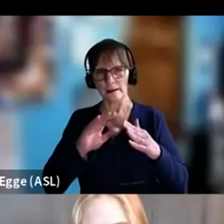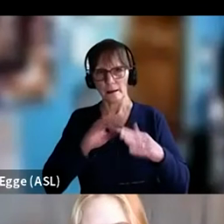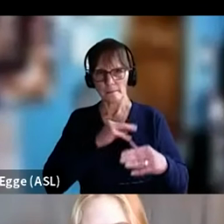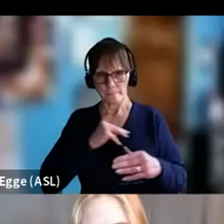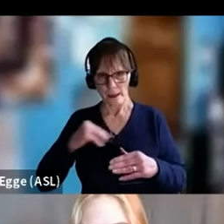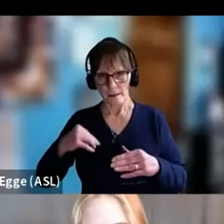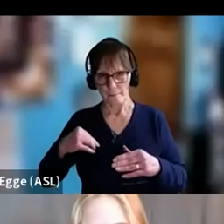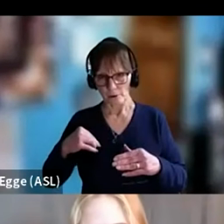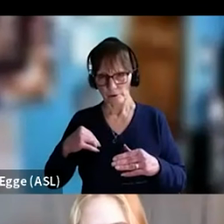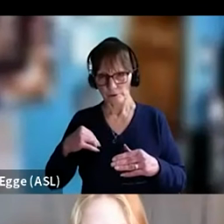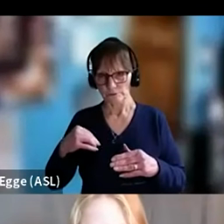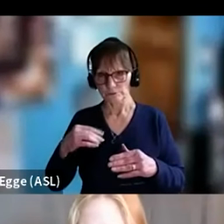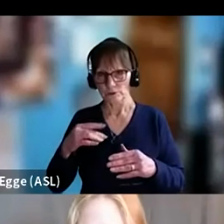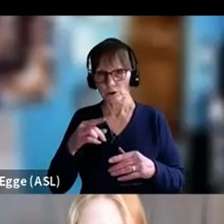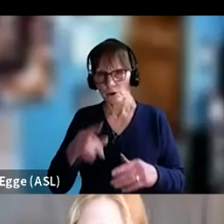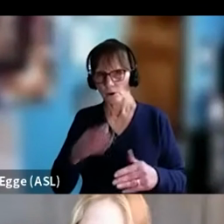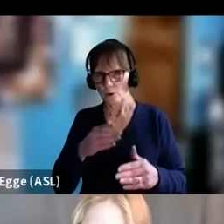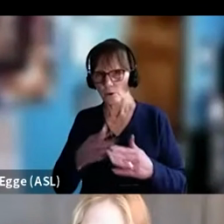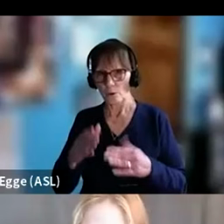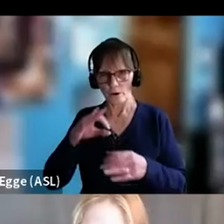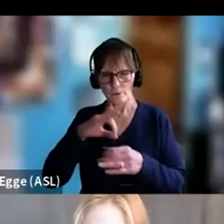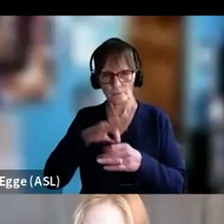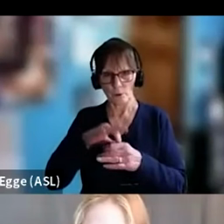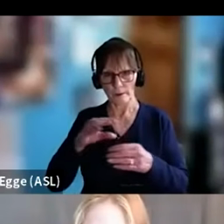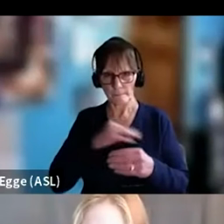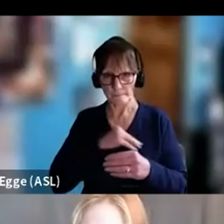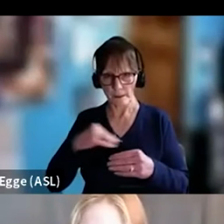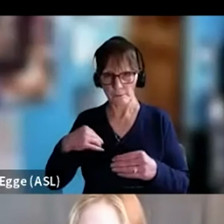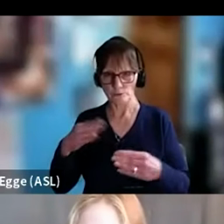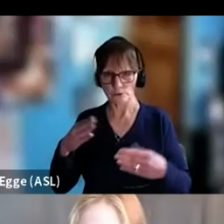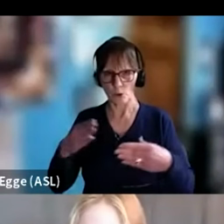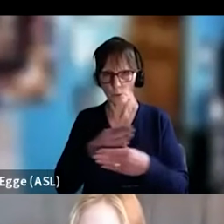but as community members who are voting members within our communities